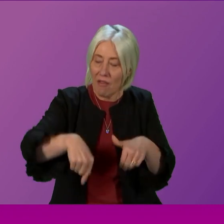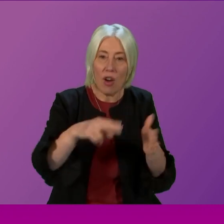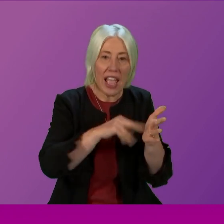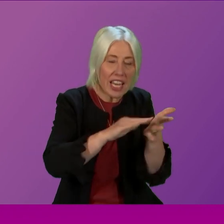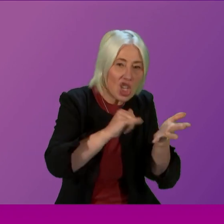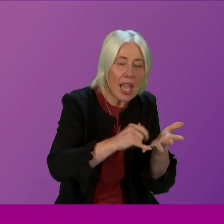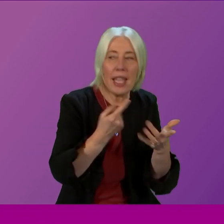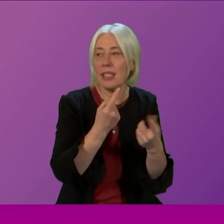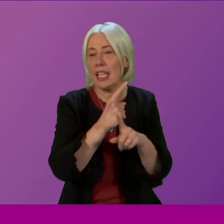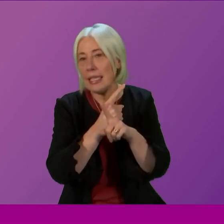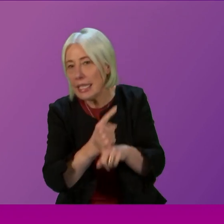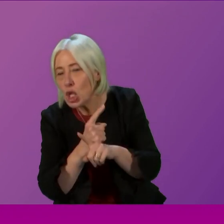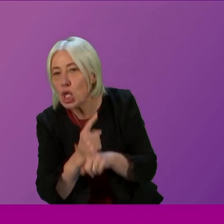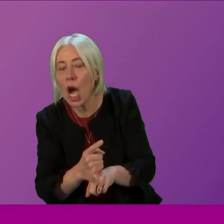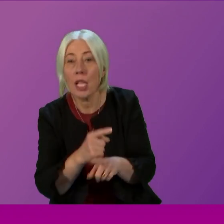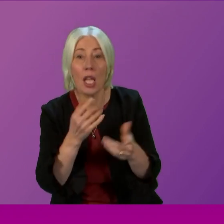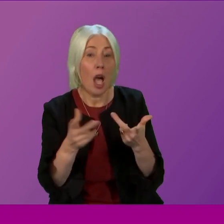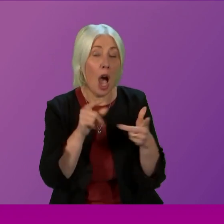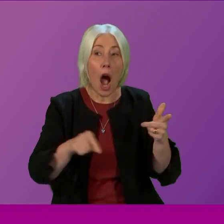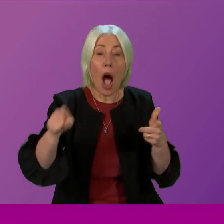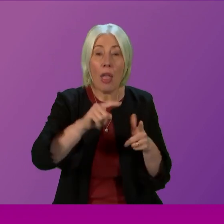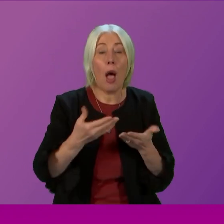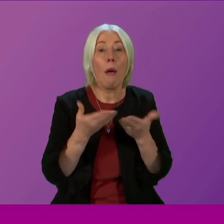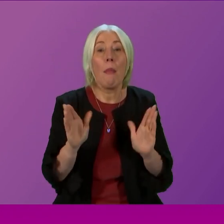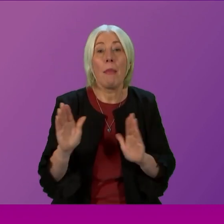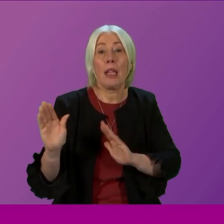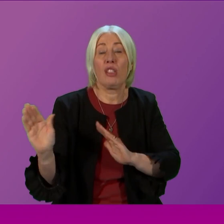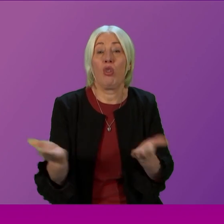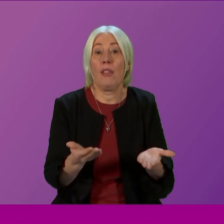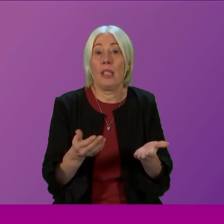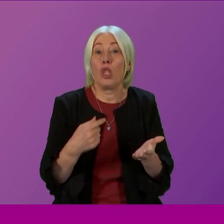service, the teaching profession and elsewhere across our public sector. We will continue to